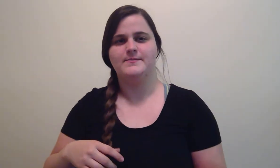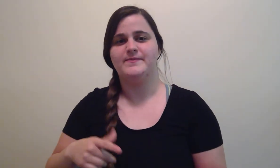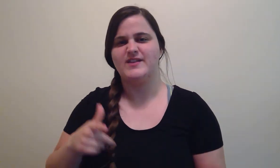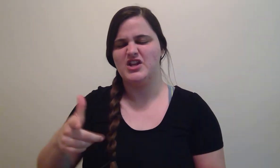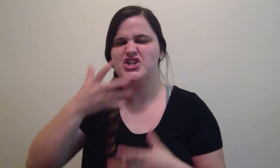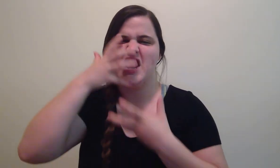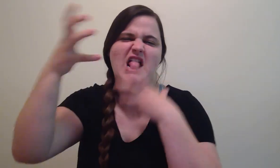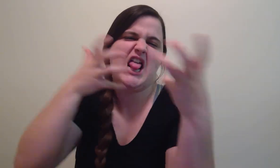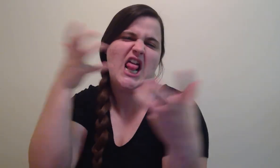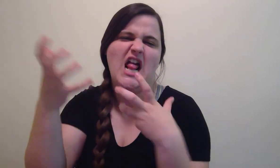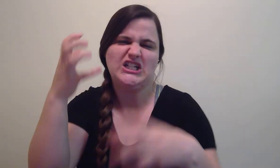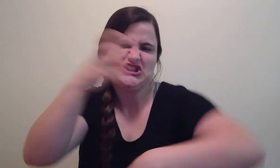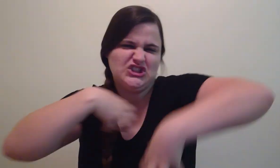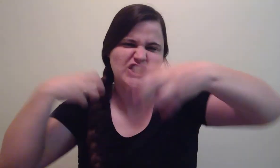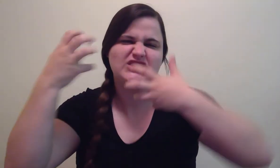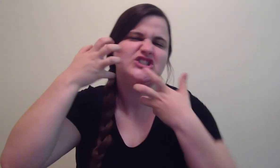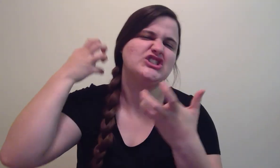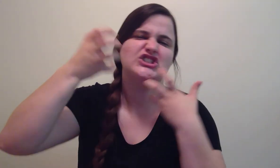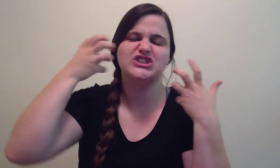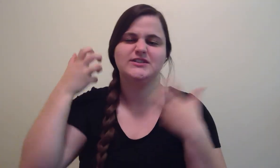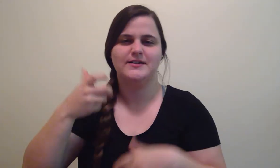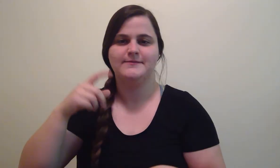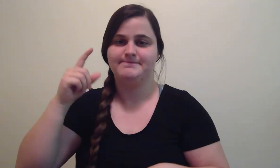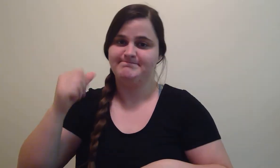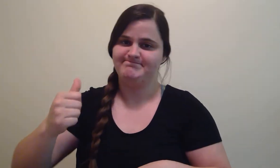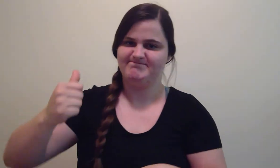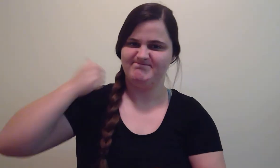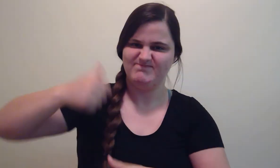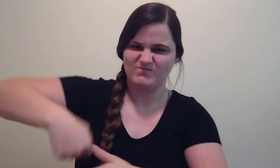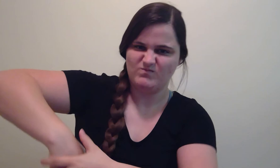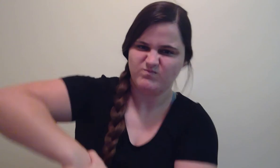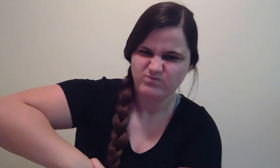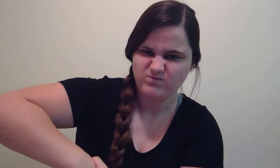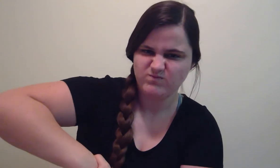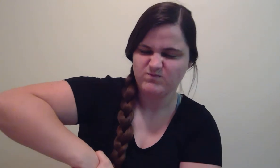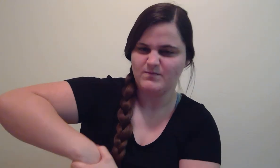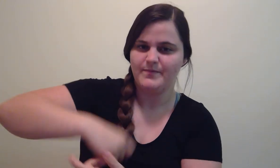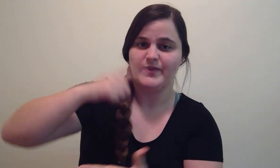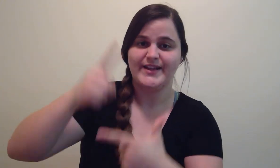back in a hammerlock, and no amount of her squawking or scratching was going to get me to unlock her